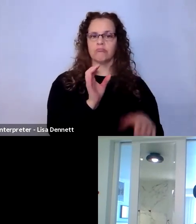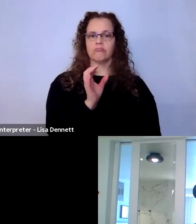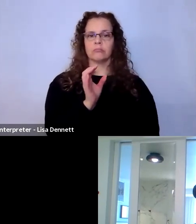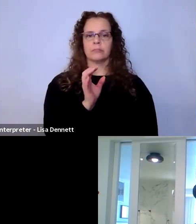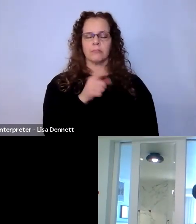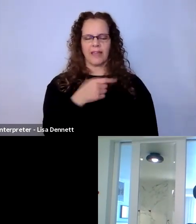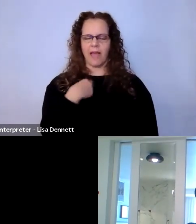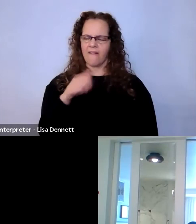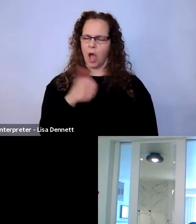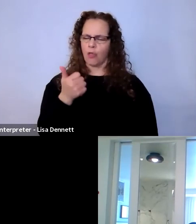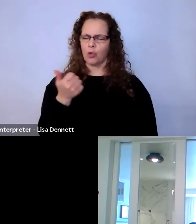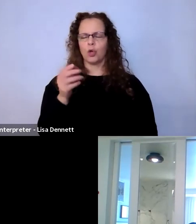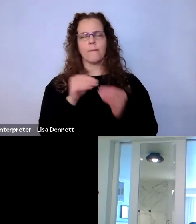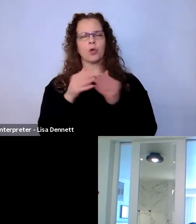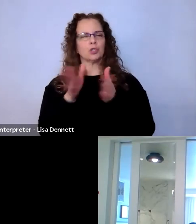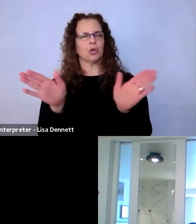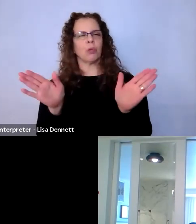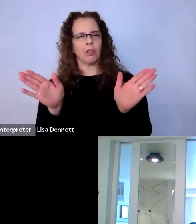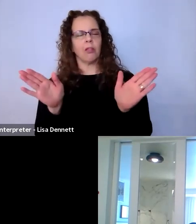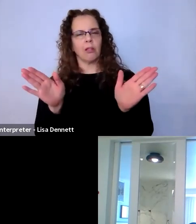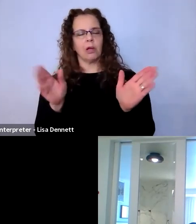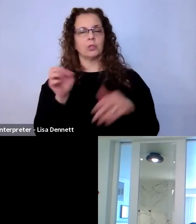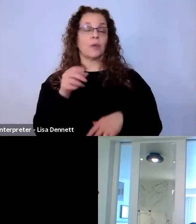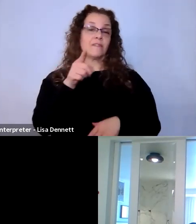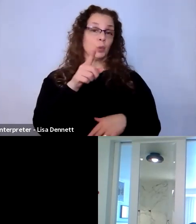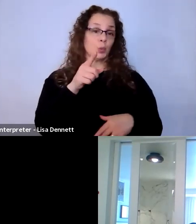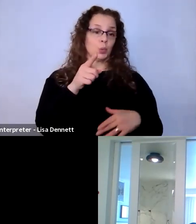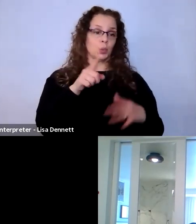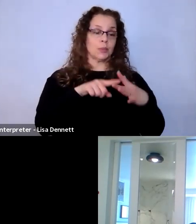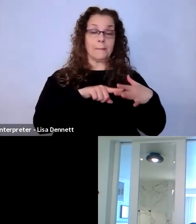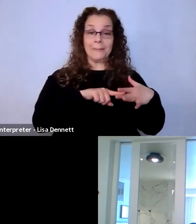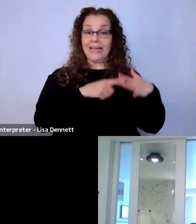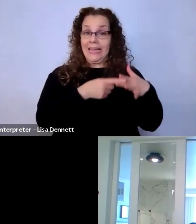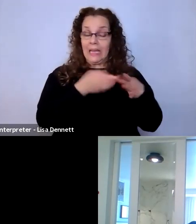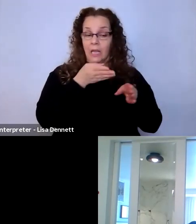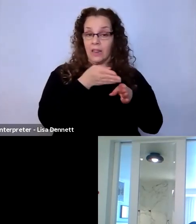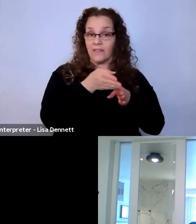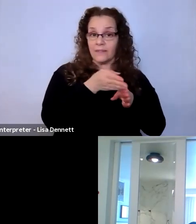generalist So if you are just starting out in the field of accessibility and.